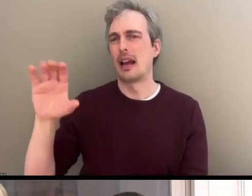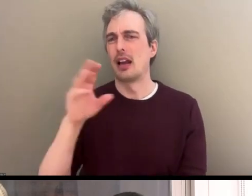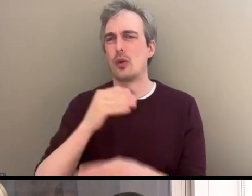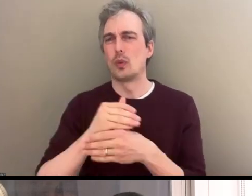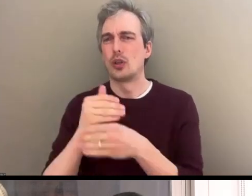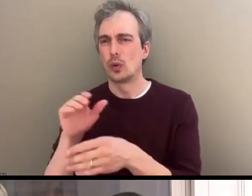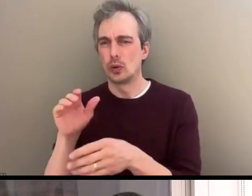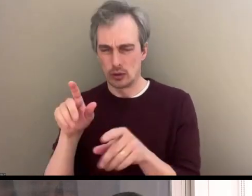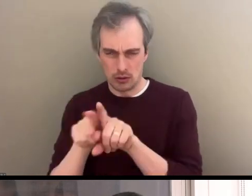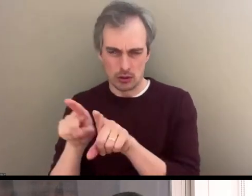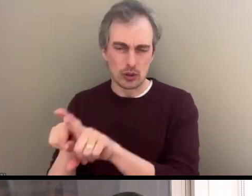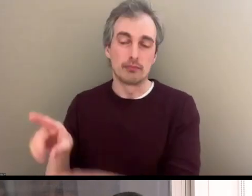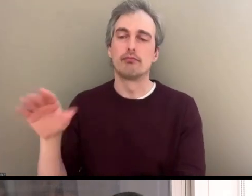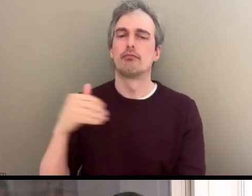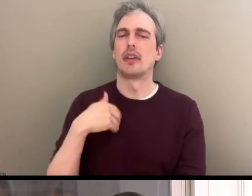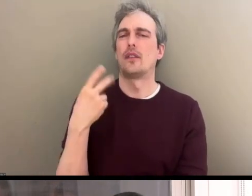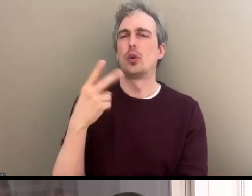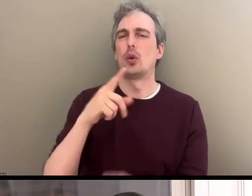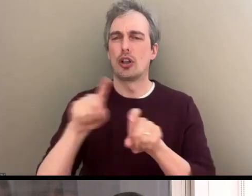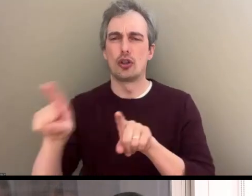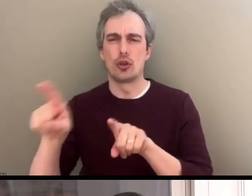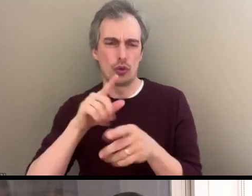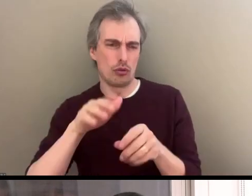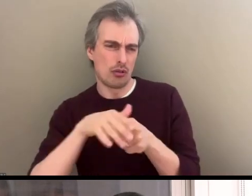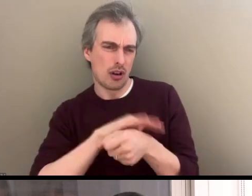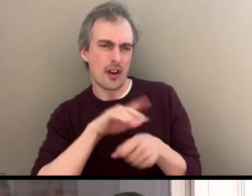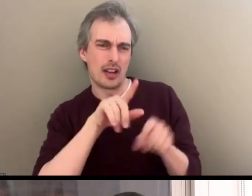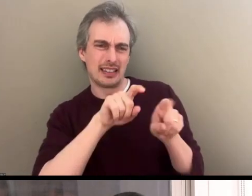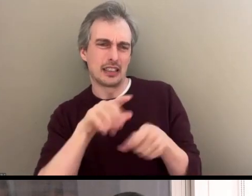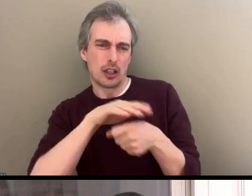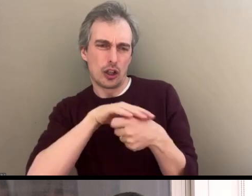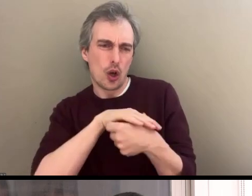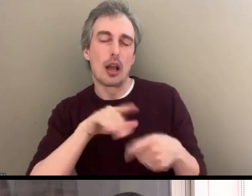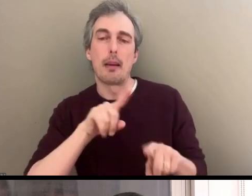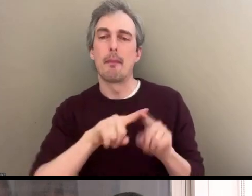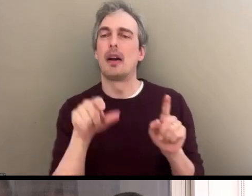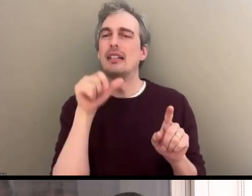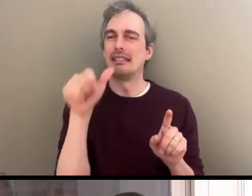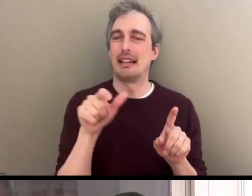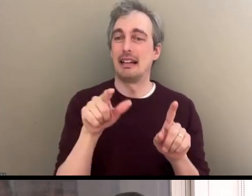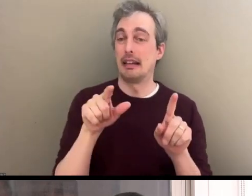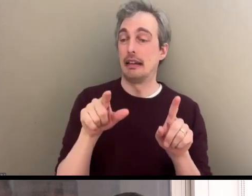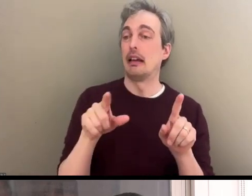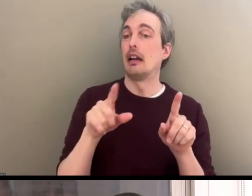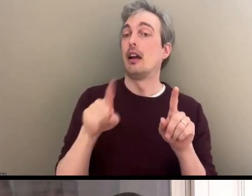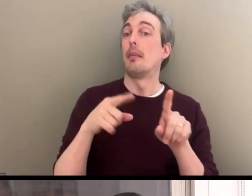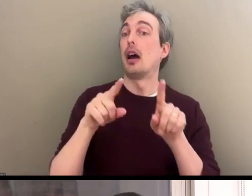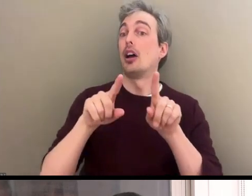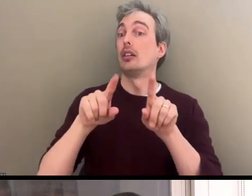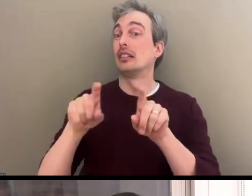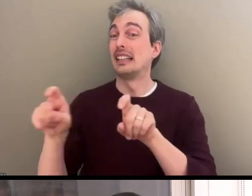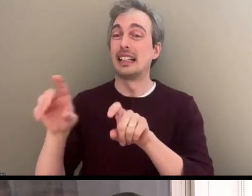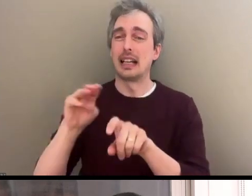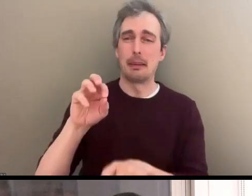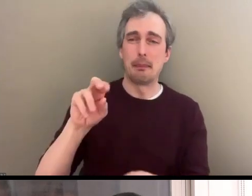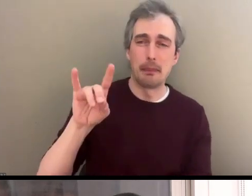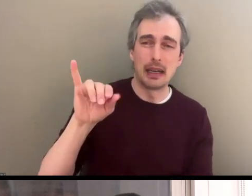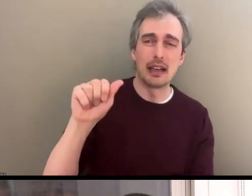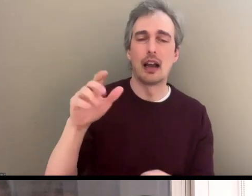One is you cover testing locally, but you didn't touch upon screen readers themselves, NVDA specifically. JAWS is very expensive. Let's not go there.